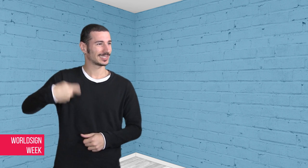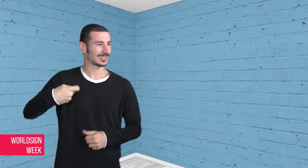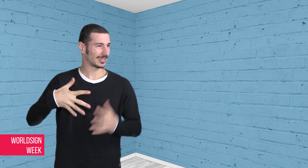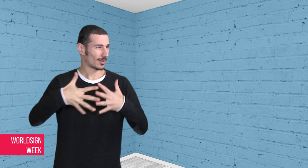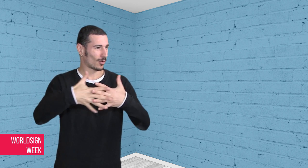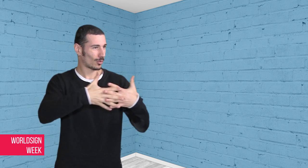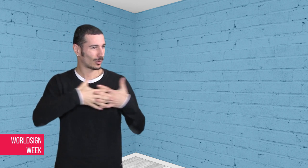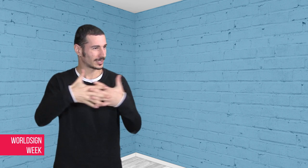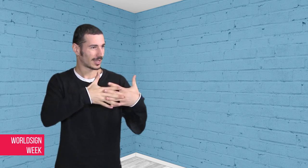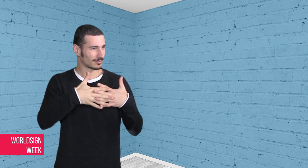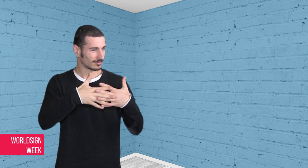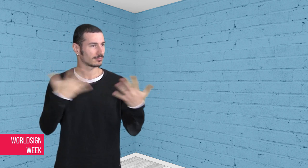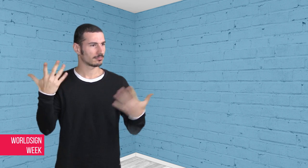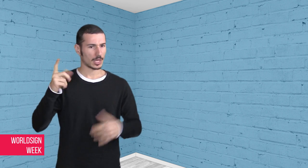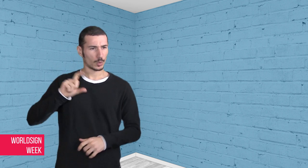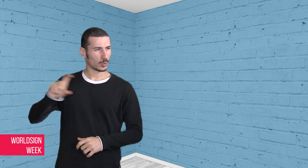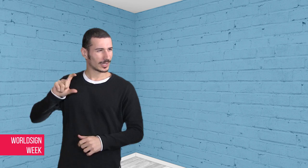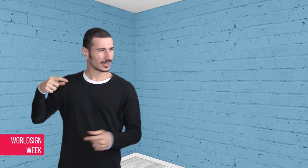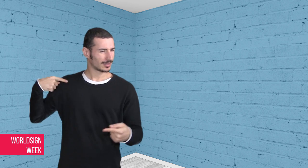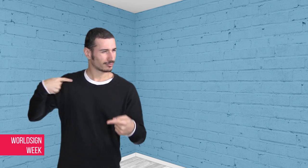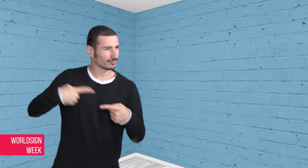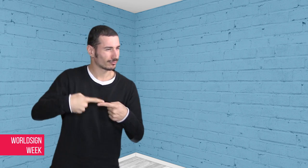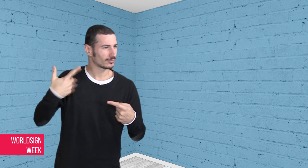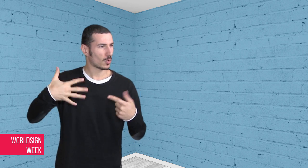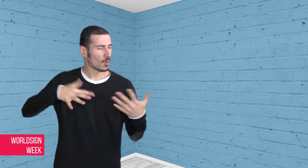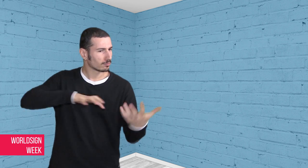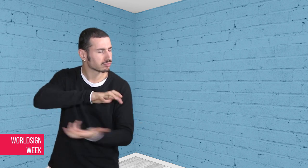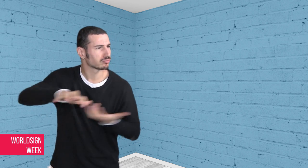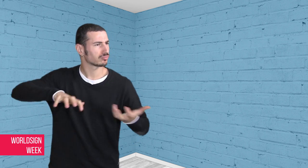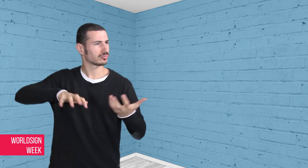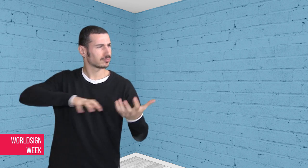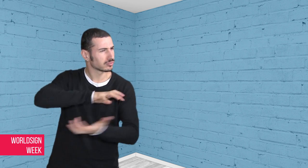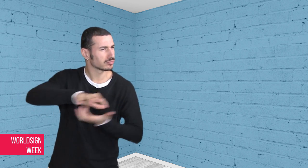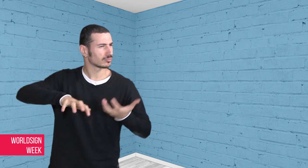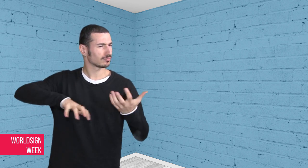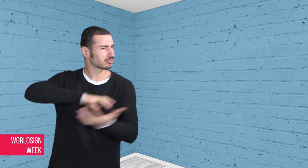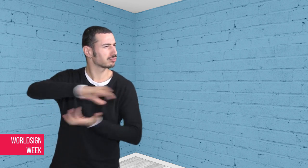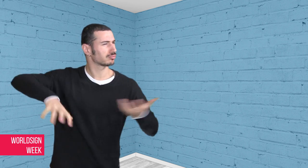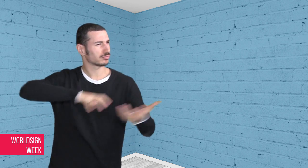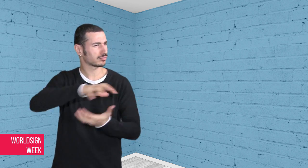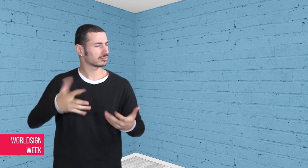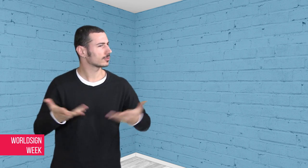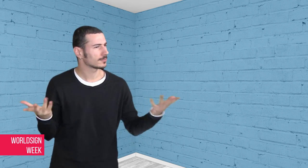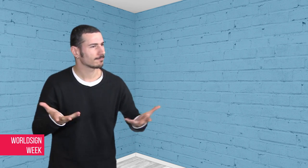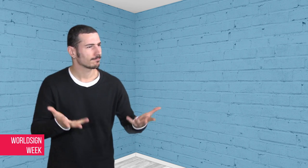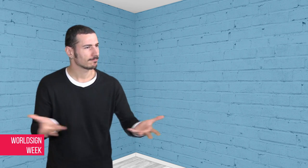was elected president of United States. These have been very tumultuous weeks.